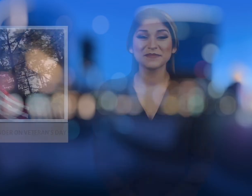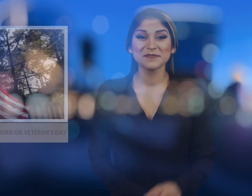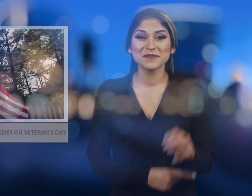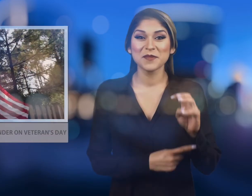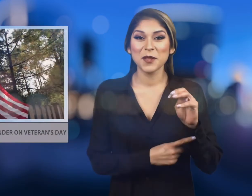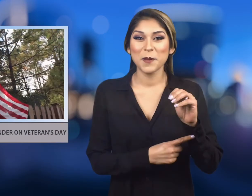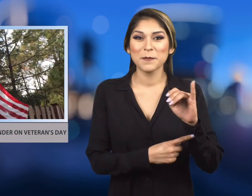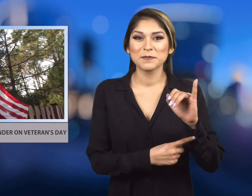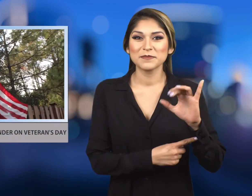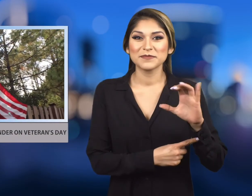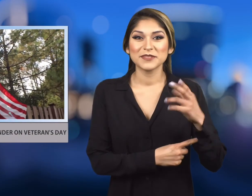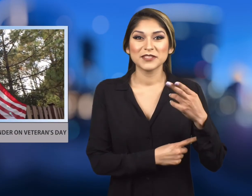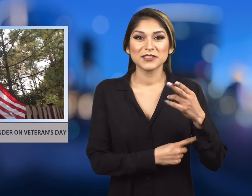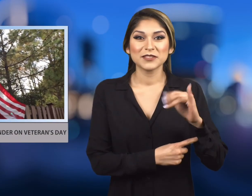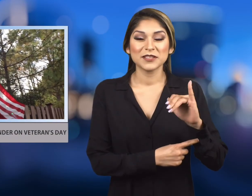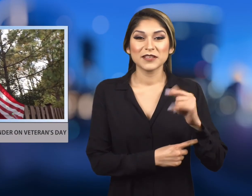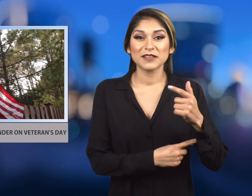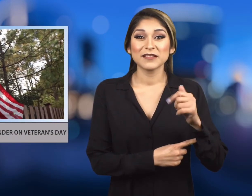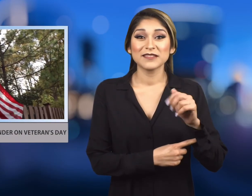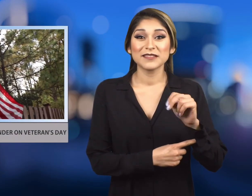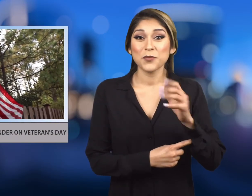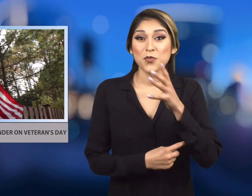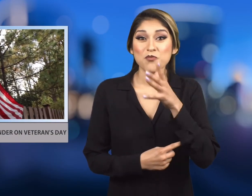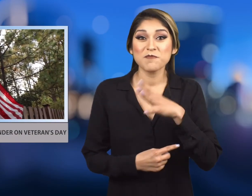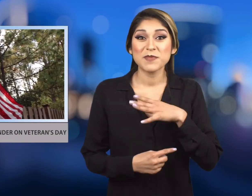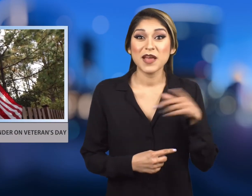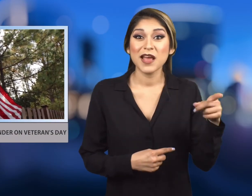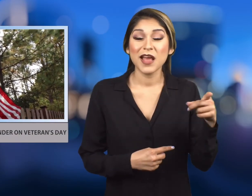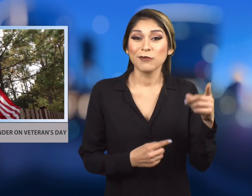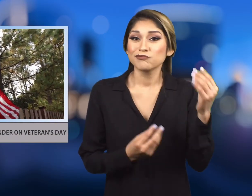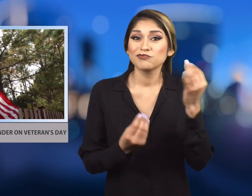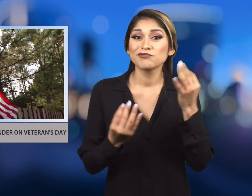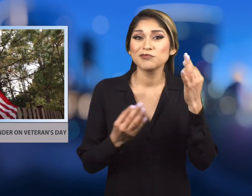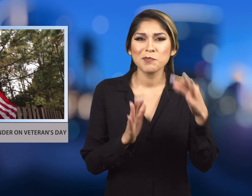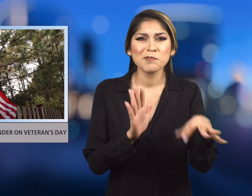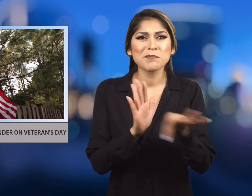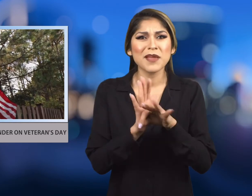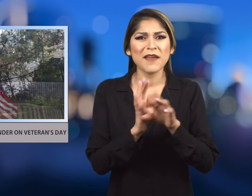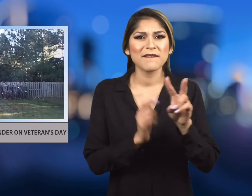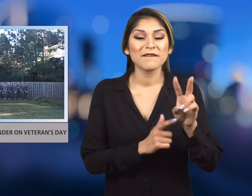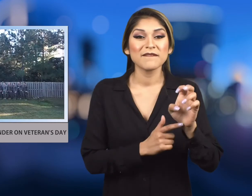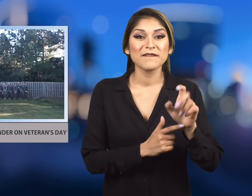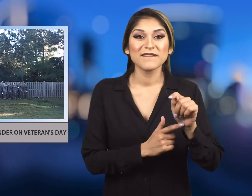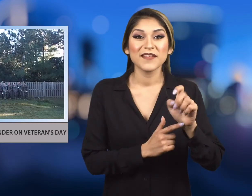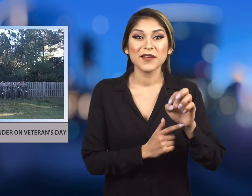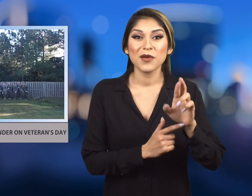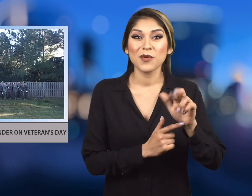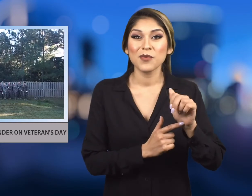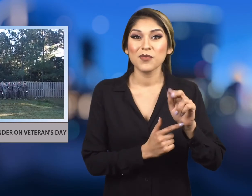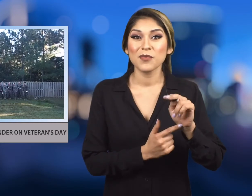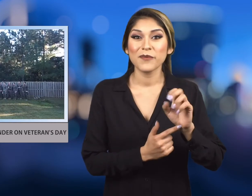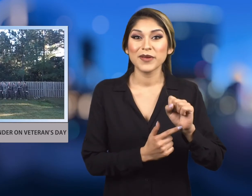A Michigan woman chose Veteran's Day to reveal